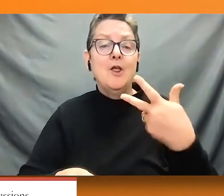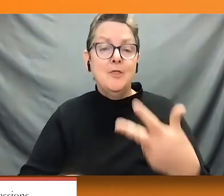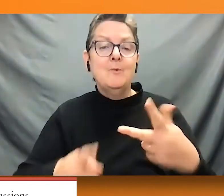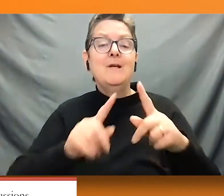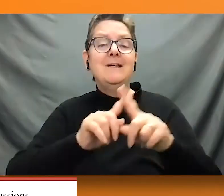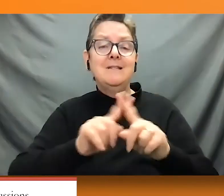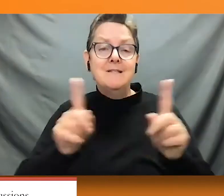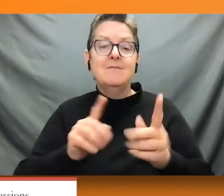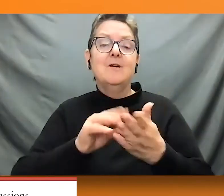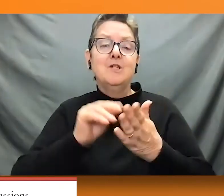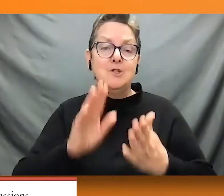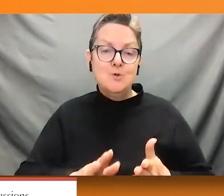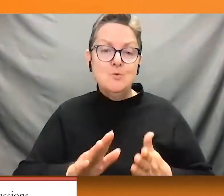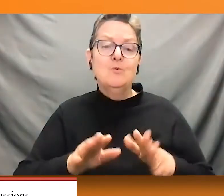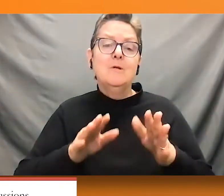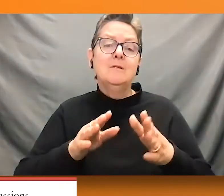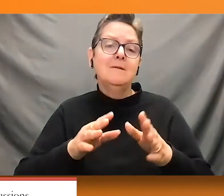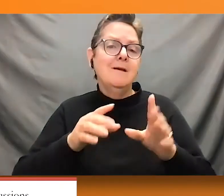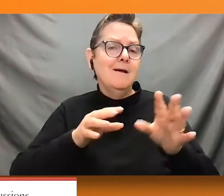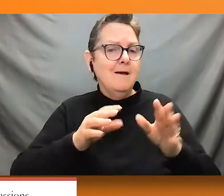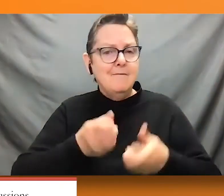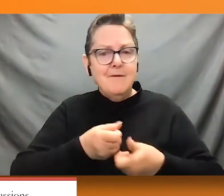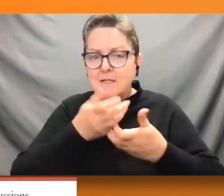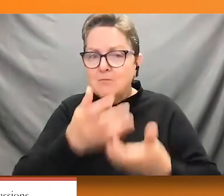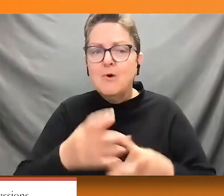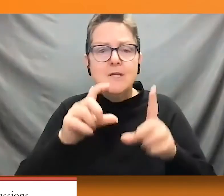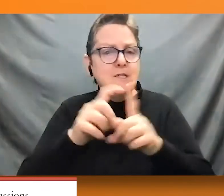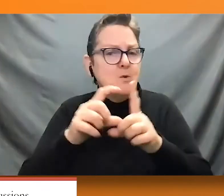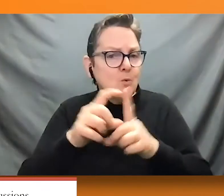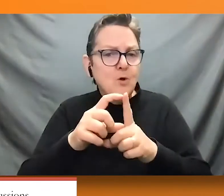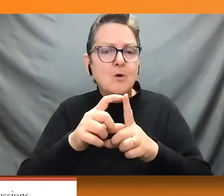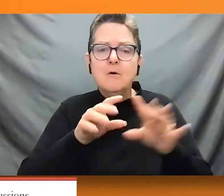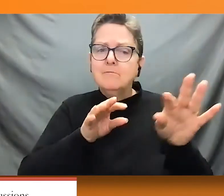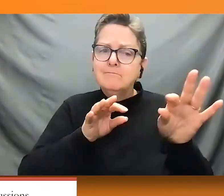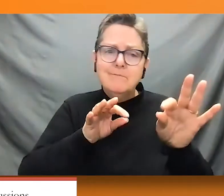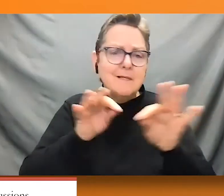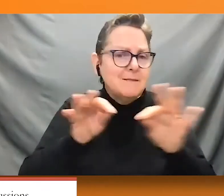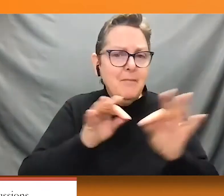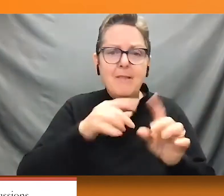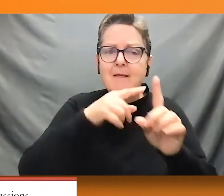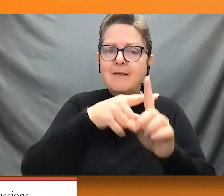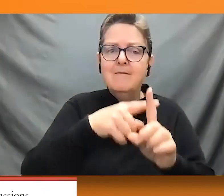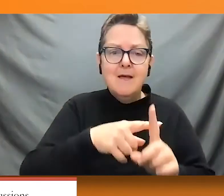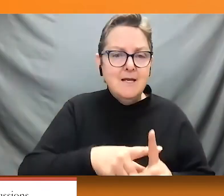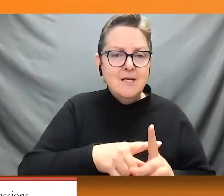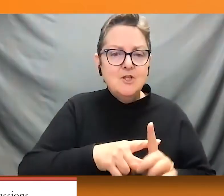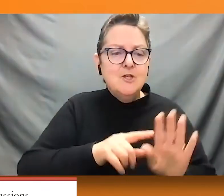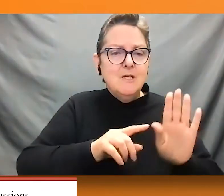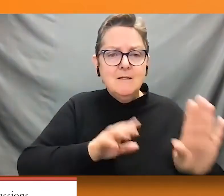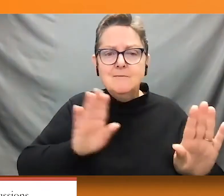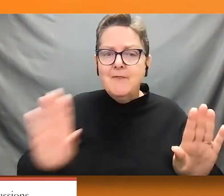So, now you've had 3 students be able to express the word and what it means or what you're, you know, the advantages...